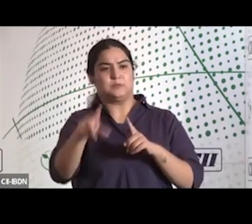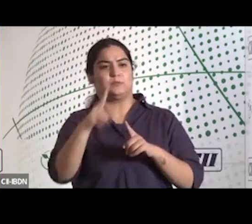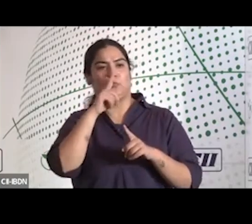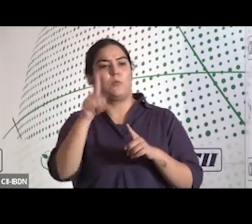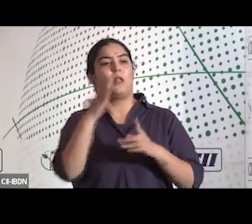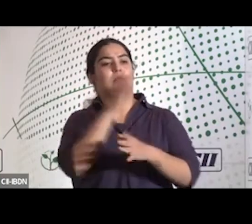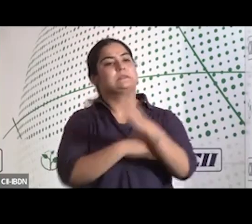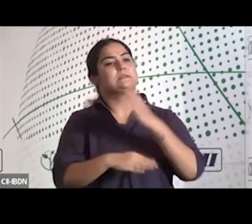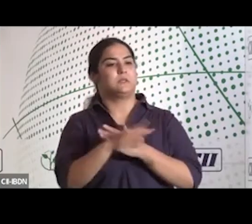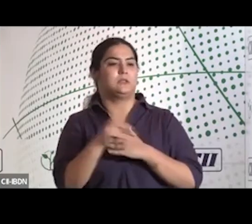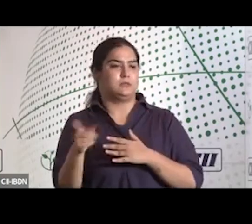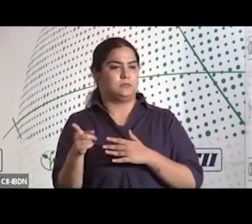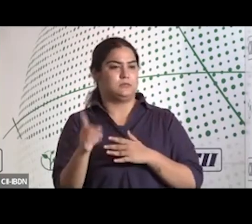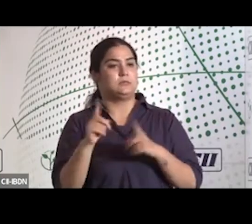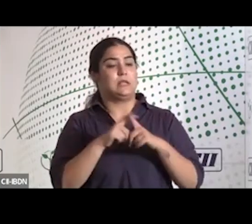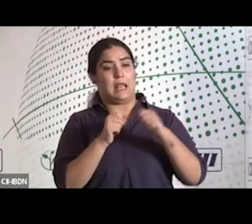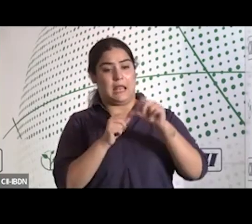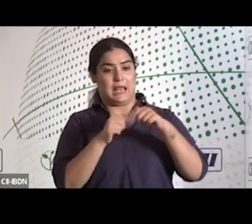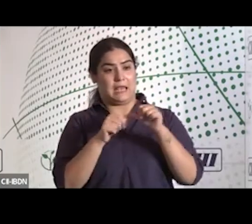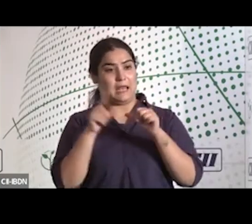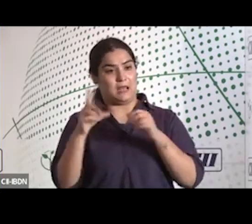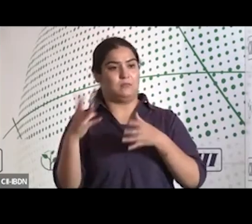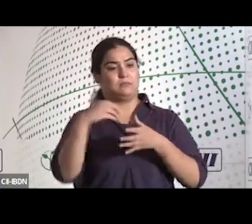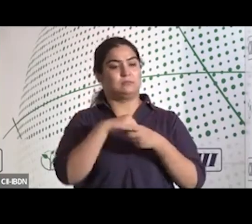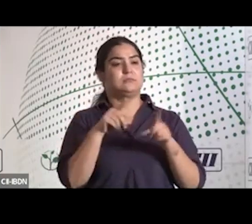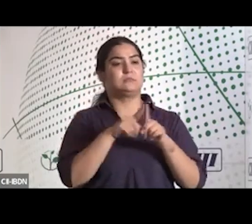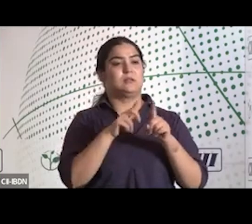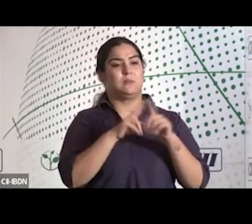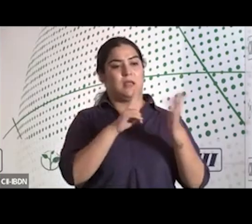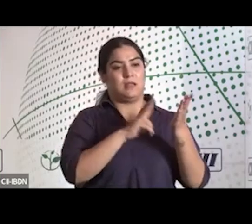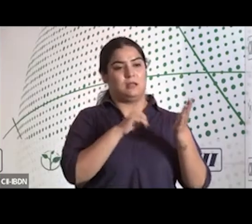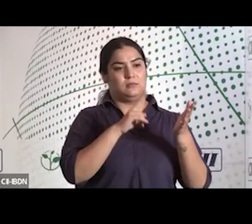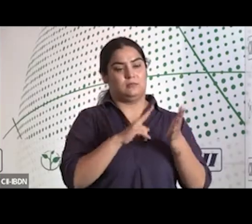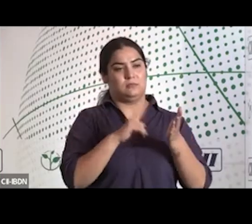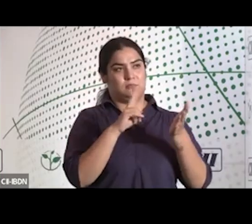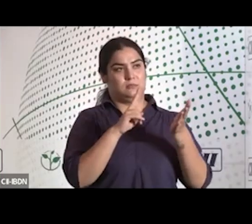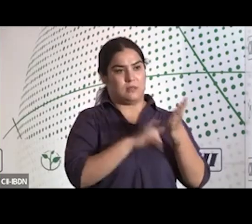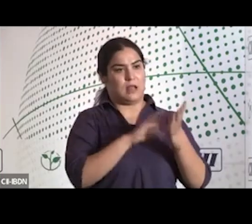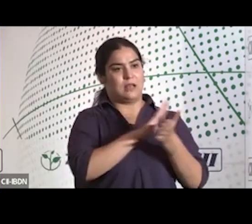This is a data point from the National Handicapped or Handicapped Finance Development Corp.